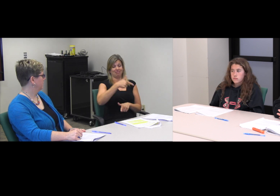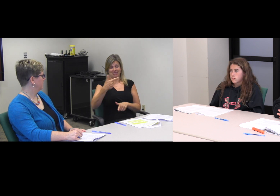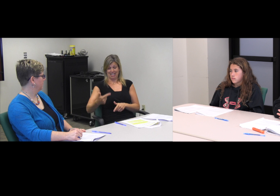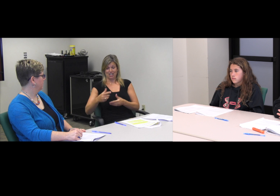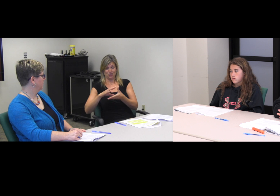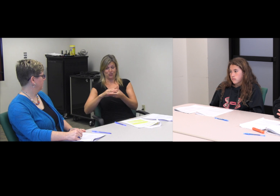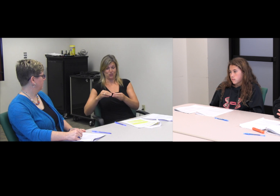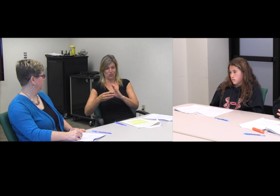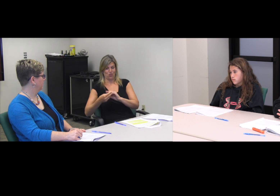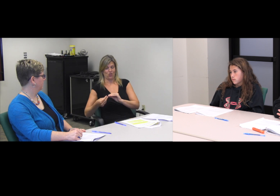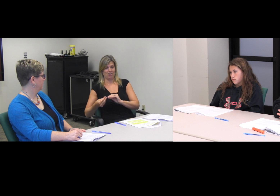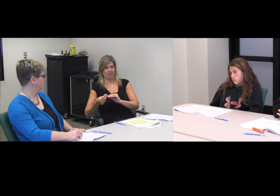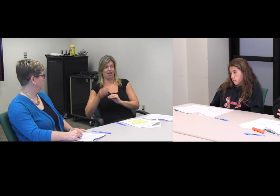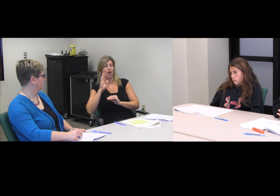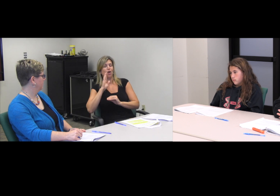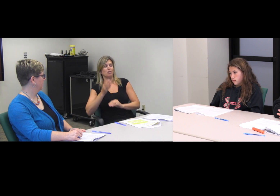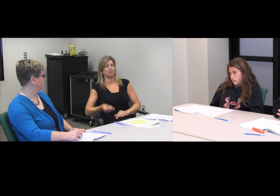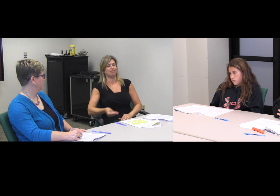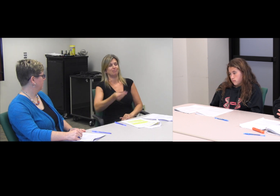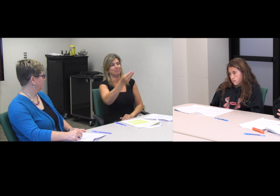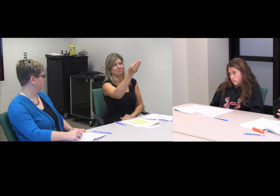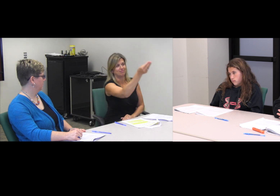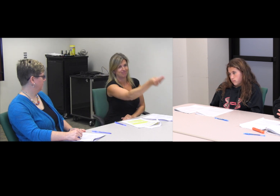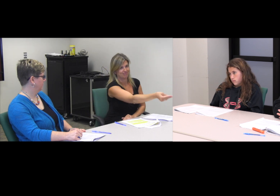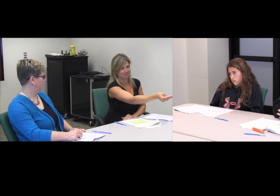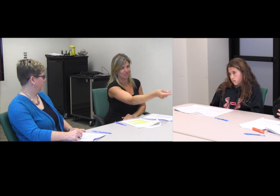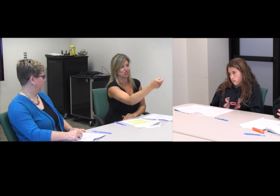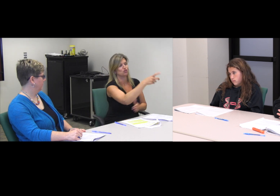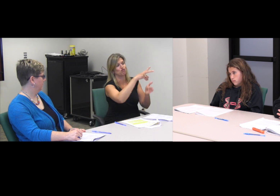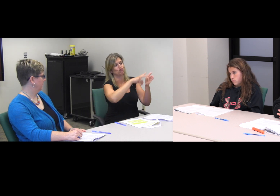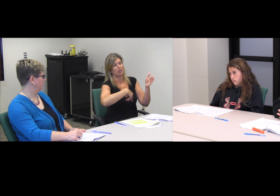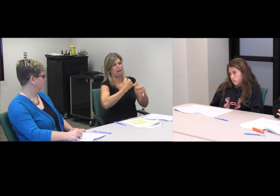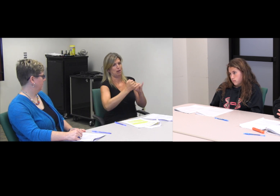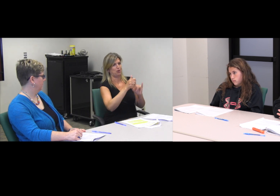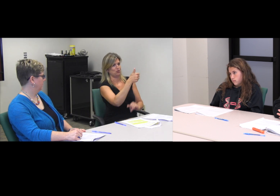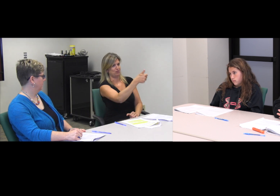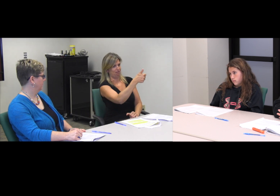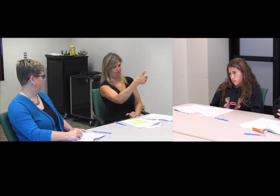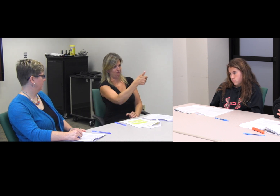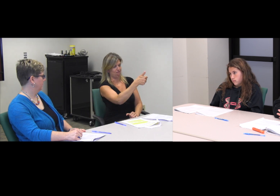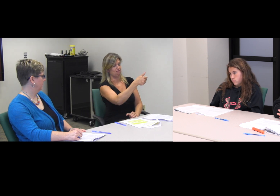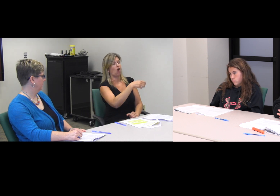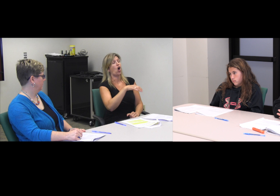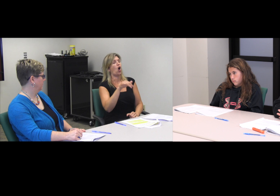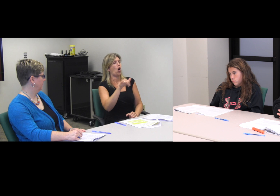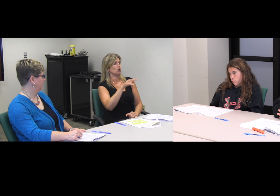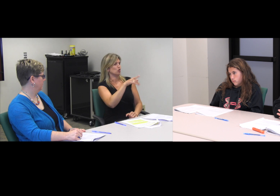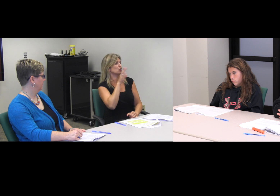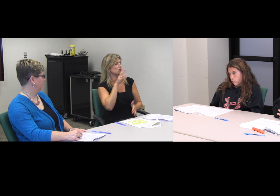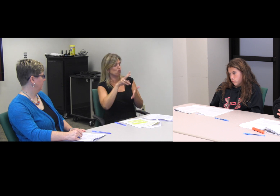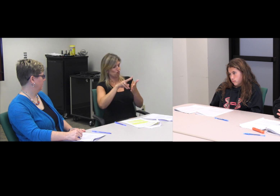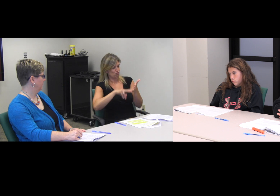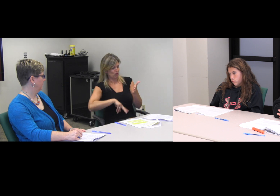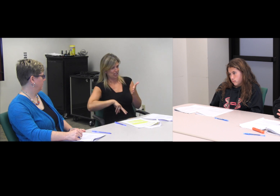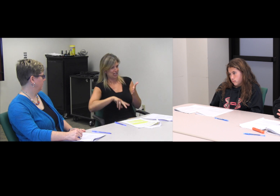Then this test could be given with a written story and she can read it herself